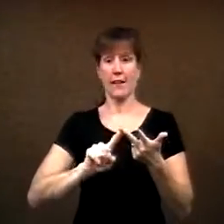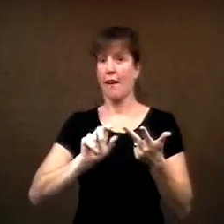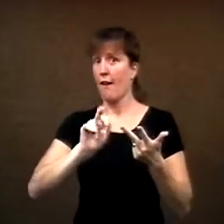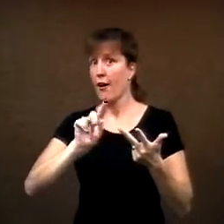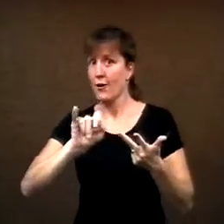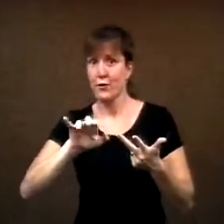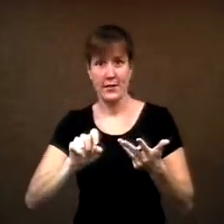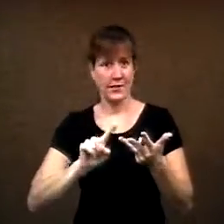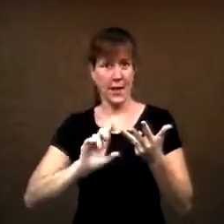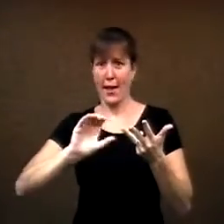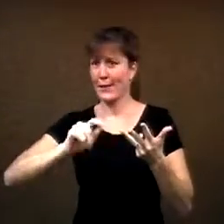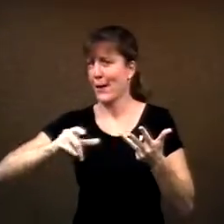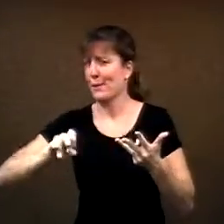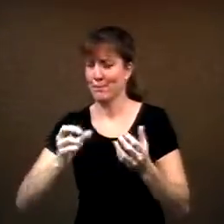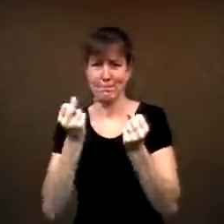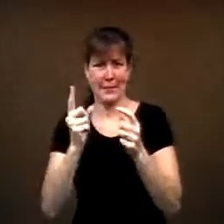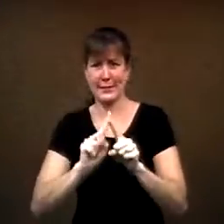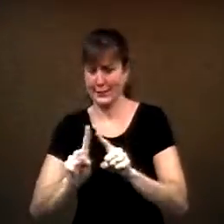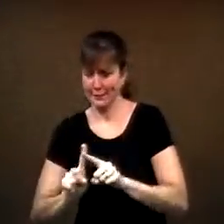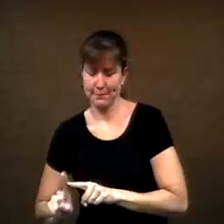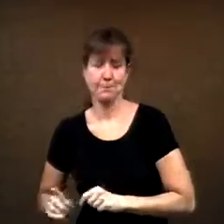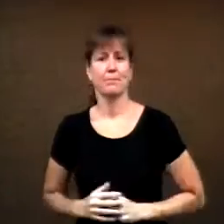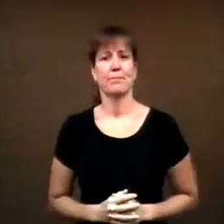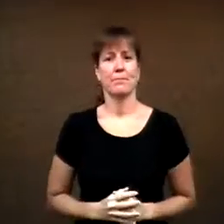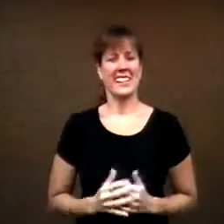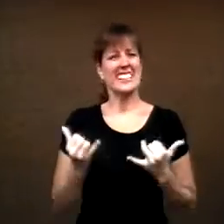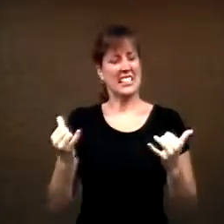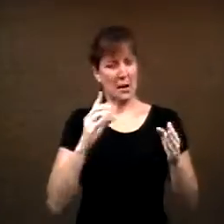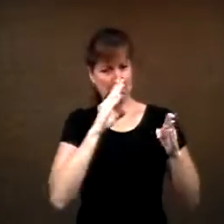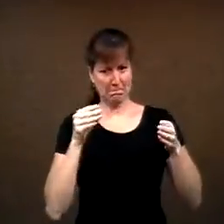Today, we're going to focus primarily on the heart.